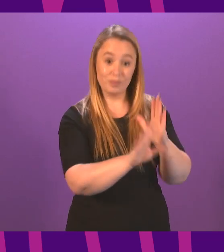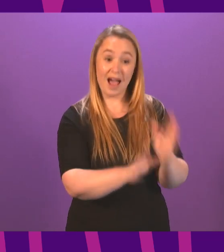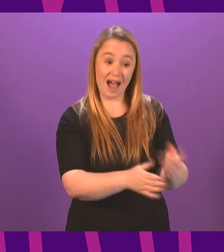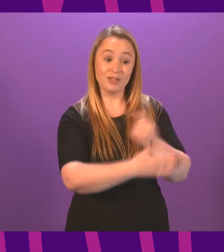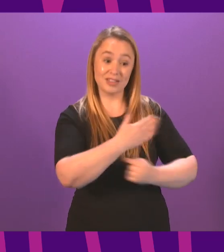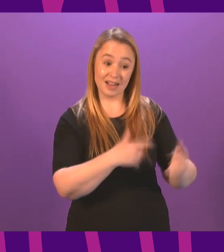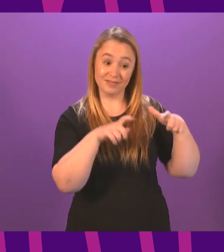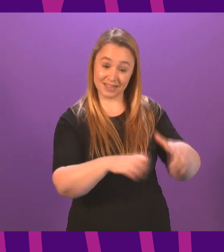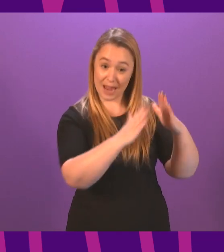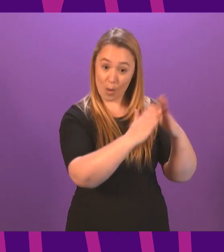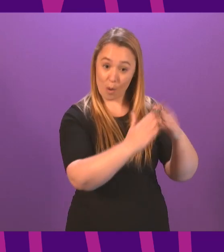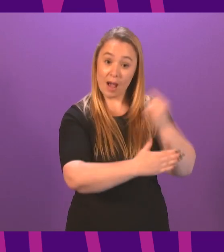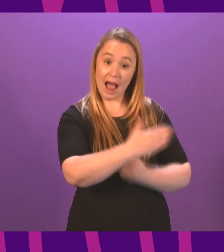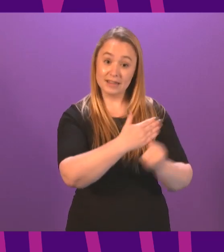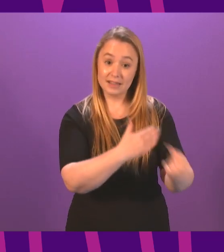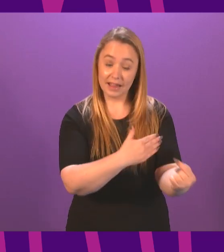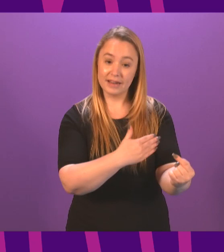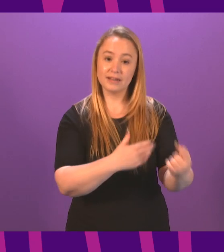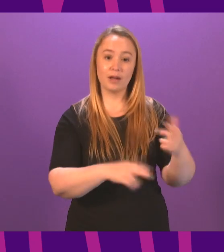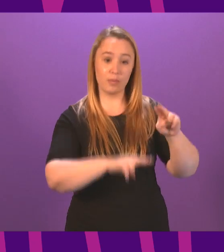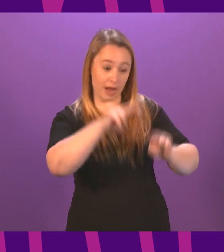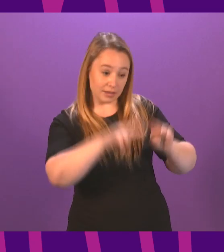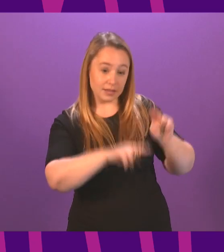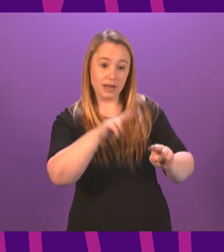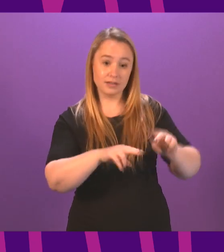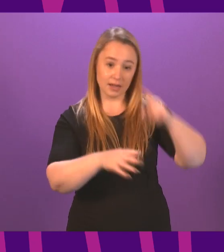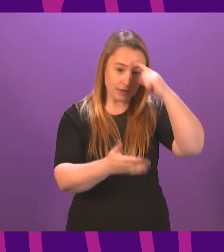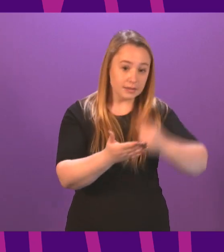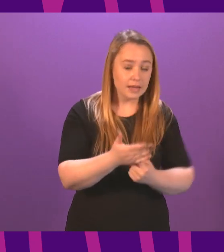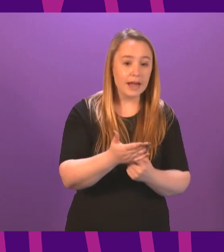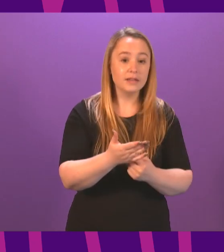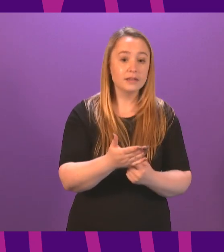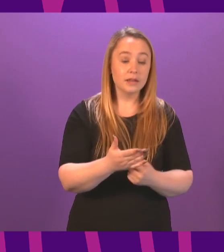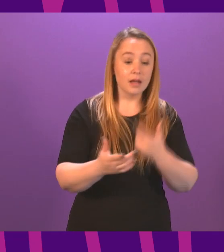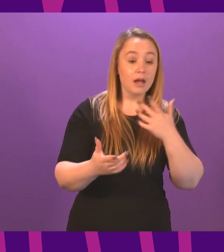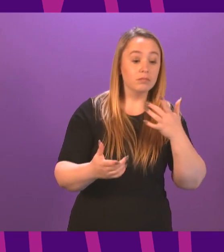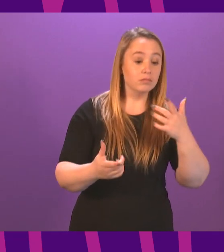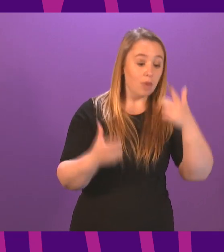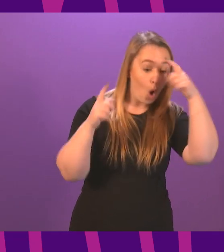We will continue to assess whether there are accommodation needs or other needs that can